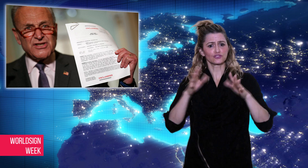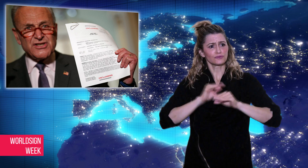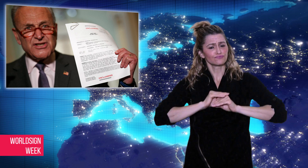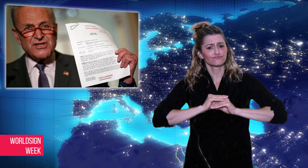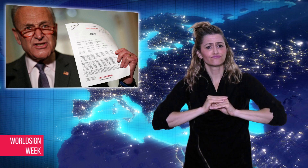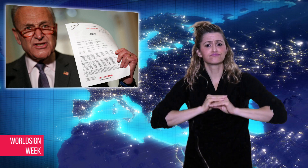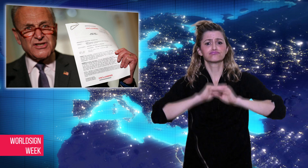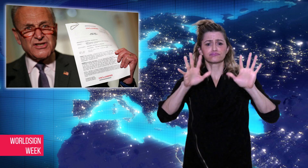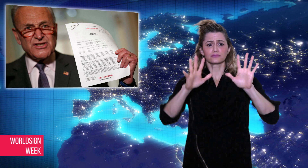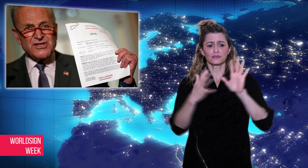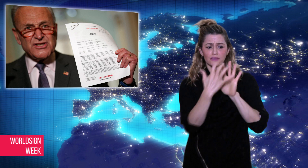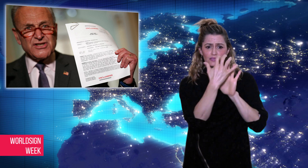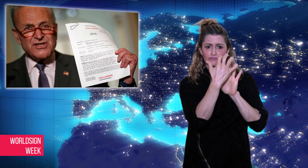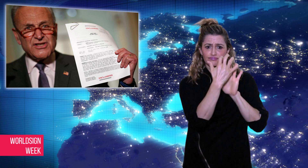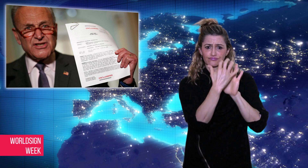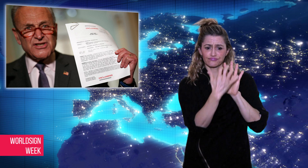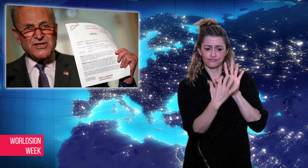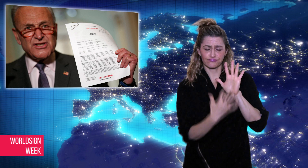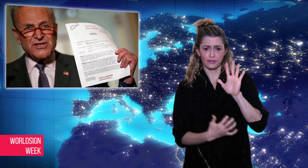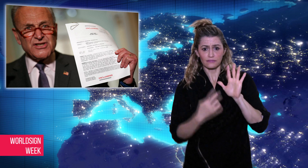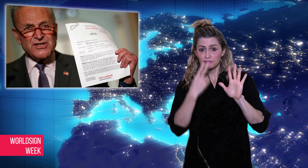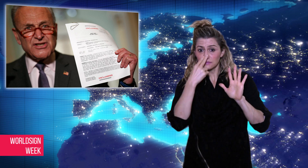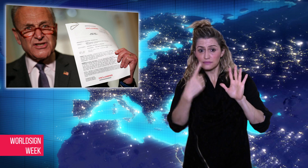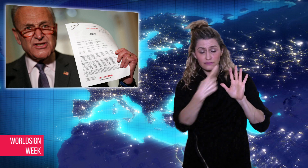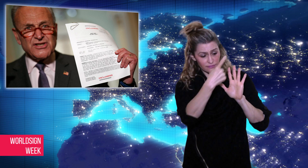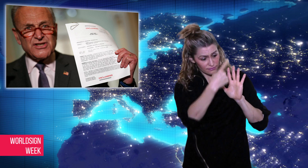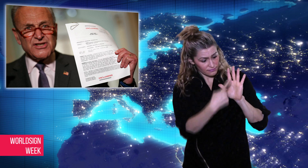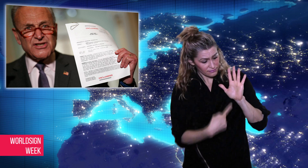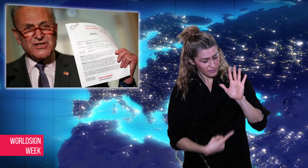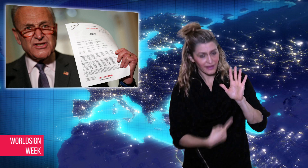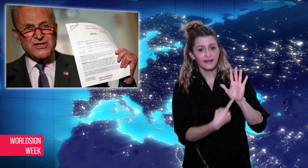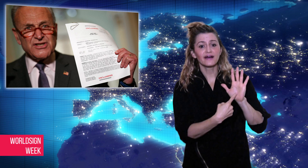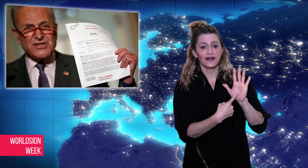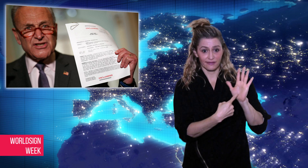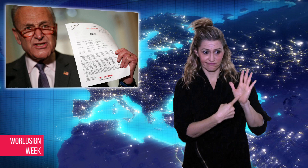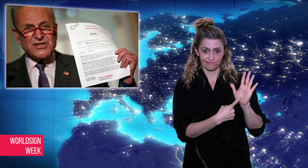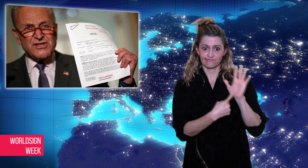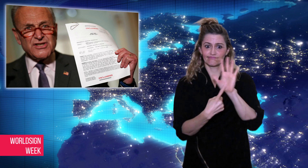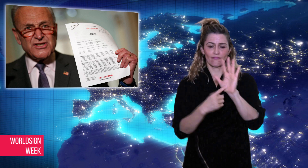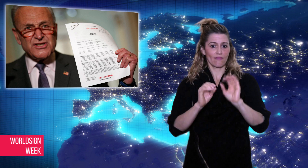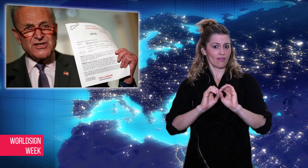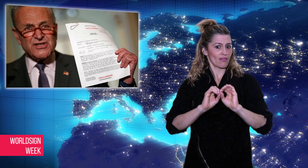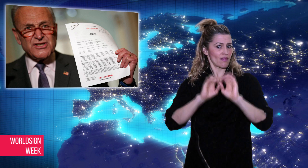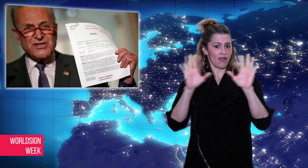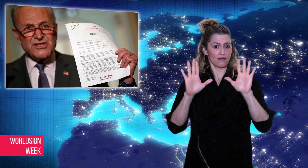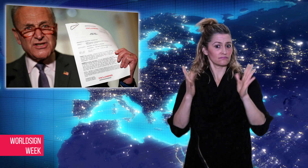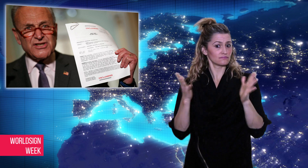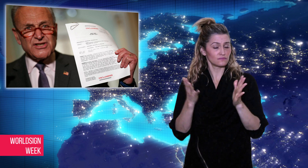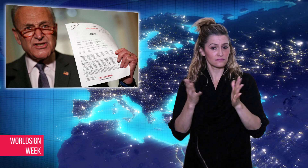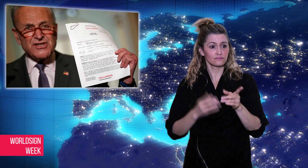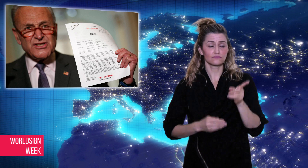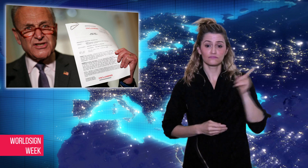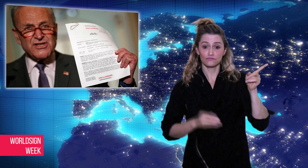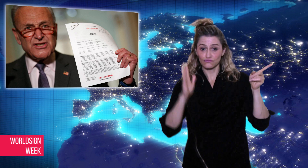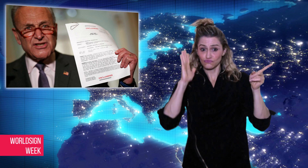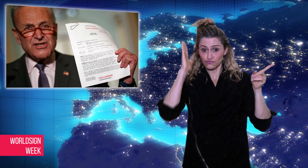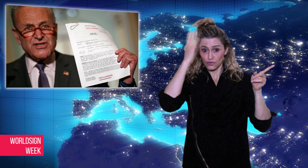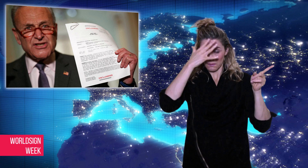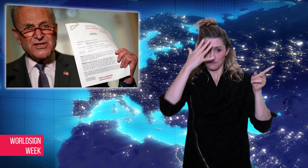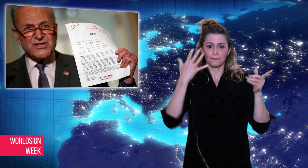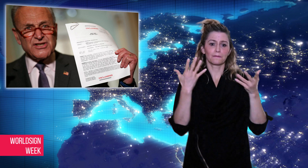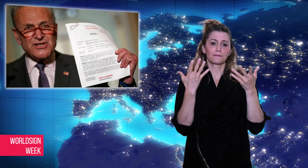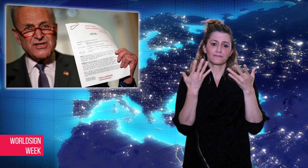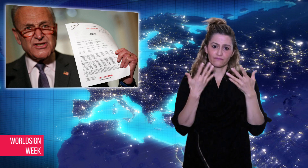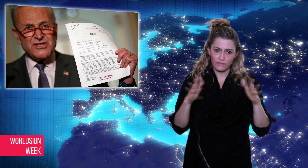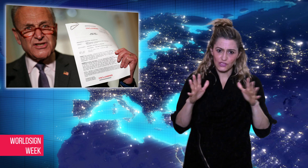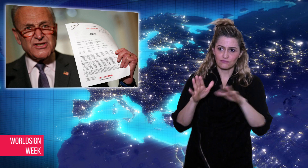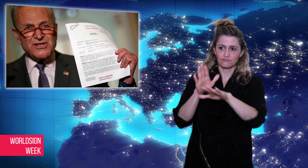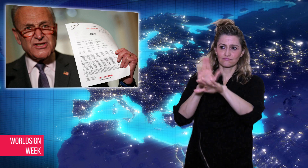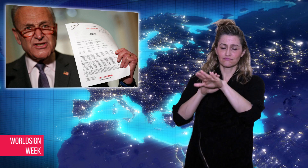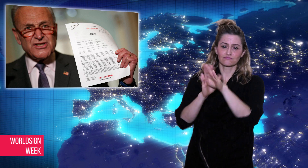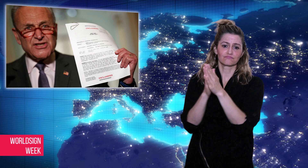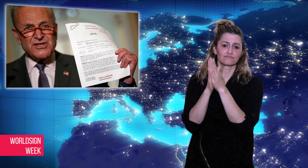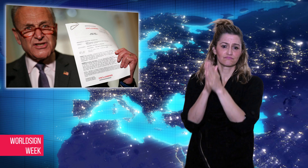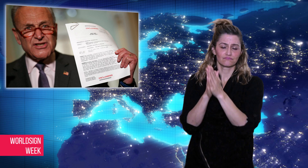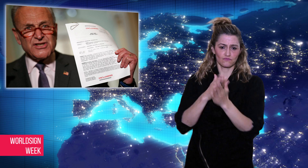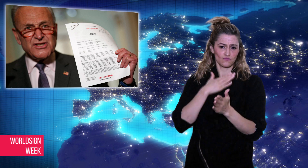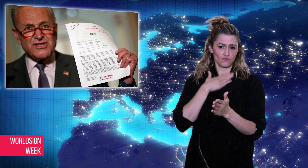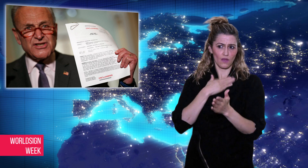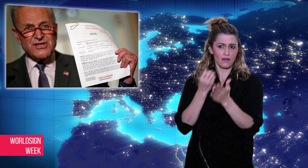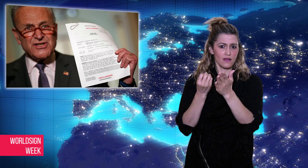The transcript released by the White House however